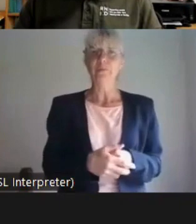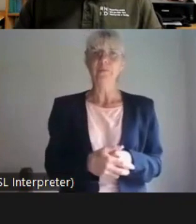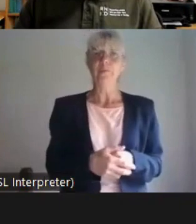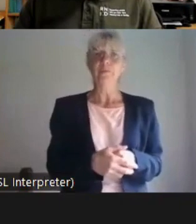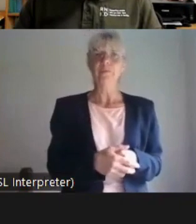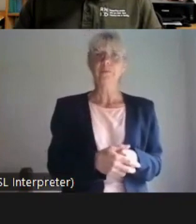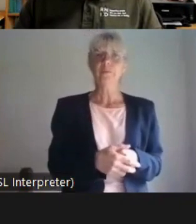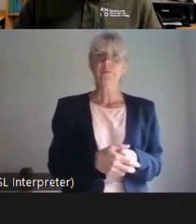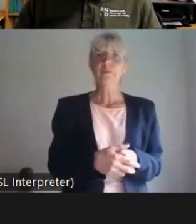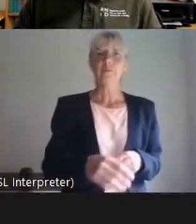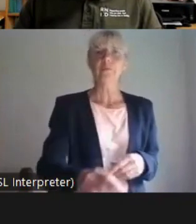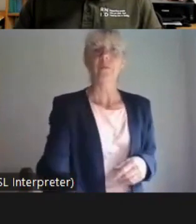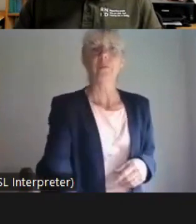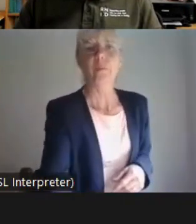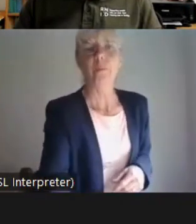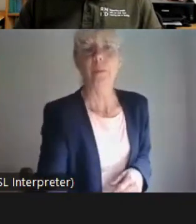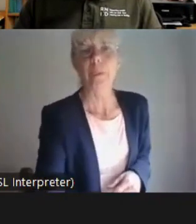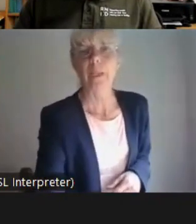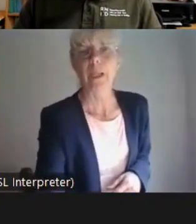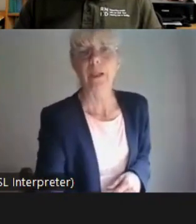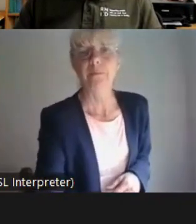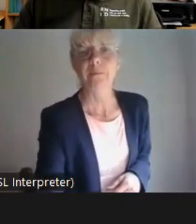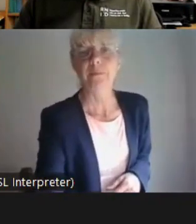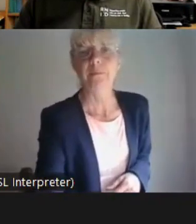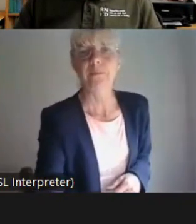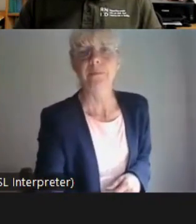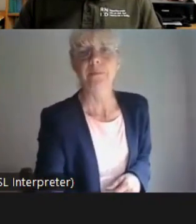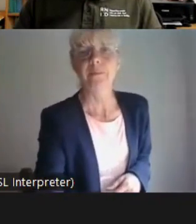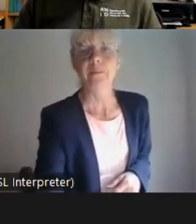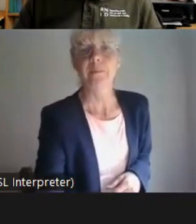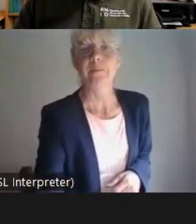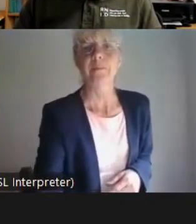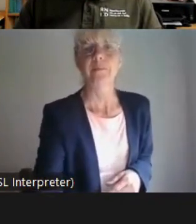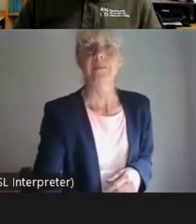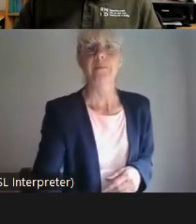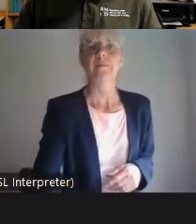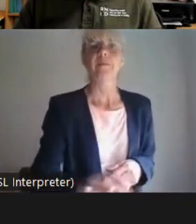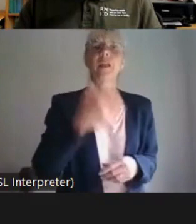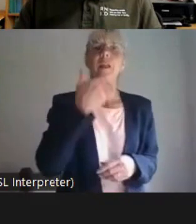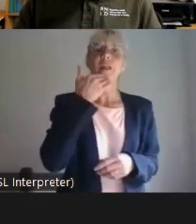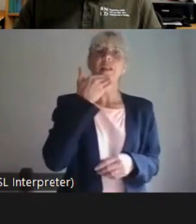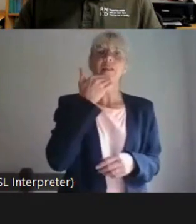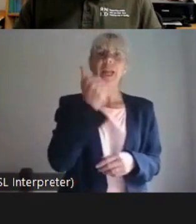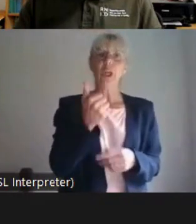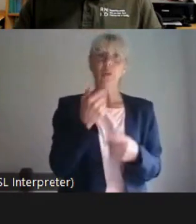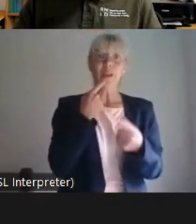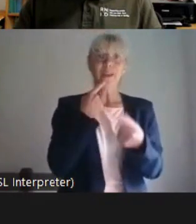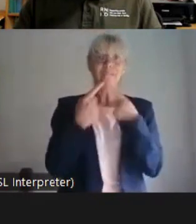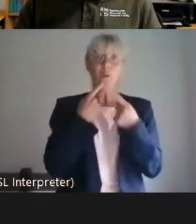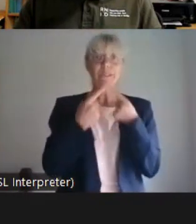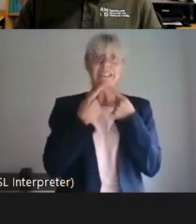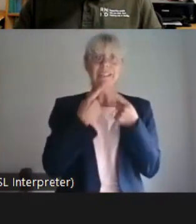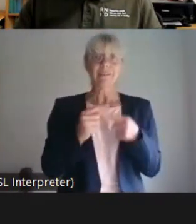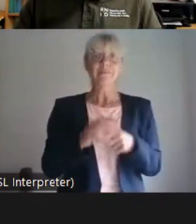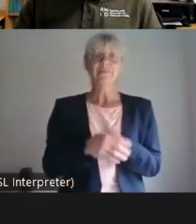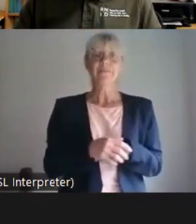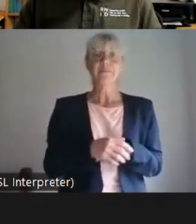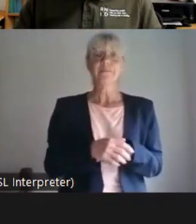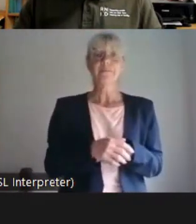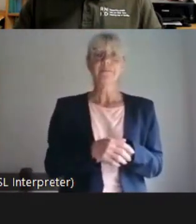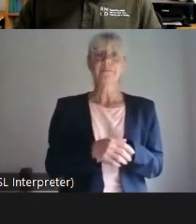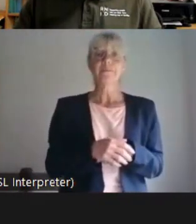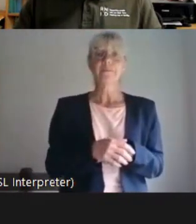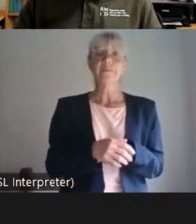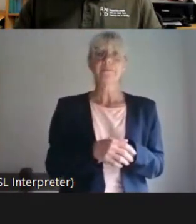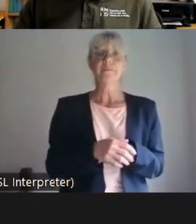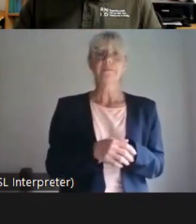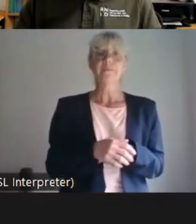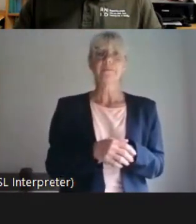um enough thank you absolutely very informative um levels but what I'd probably say first of all